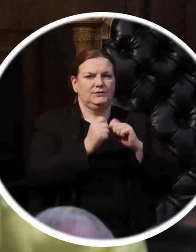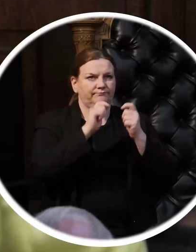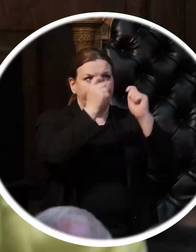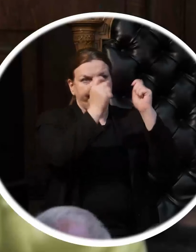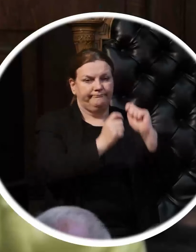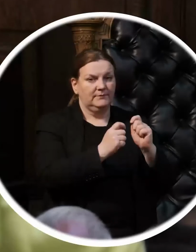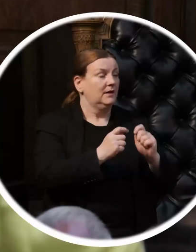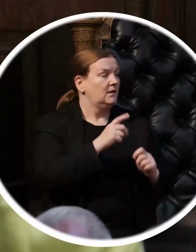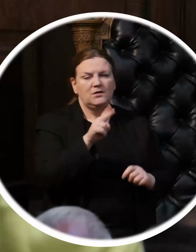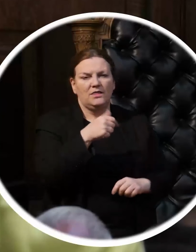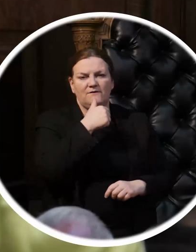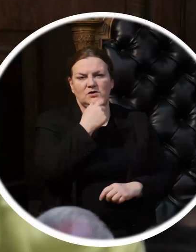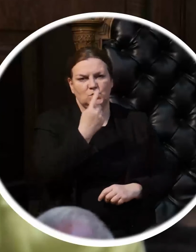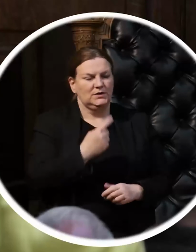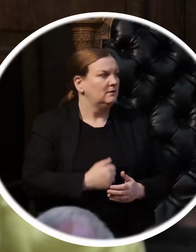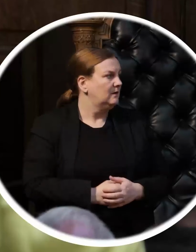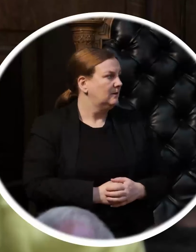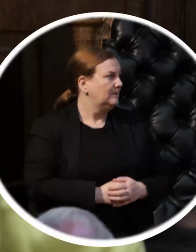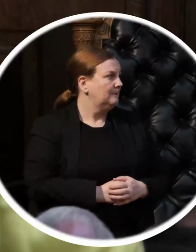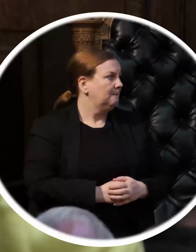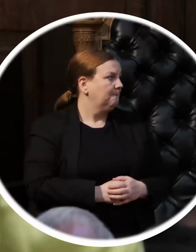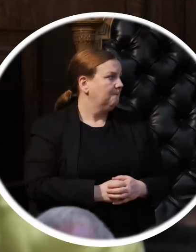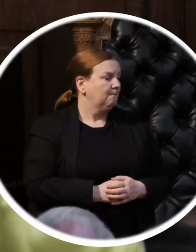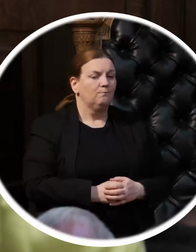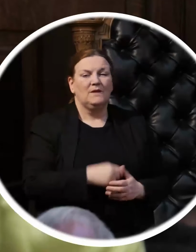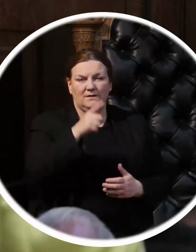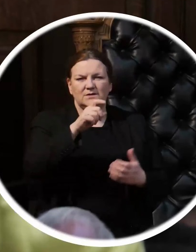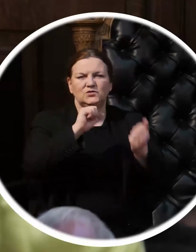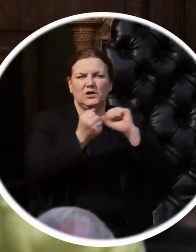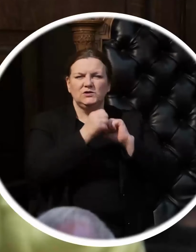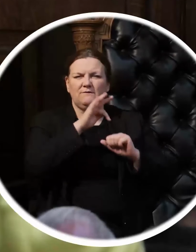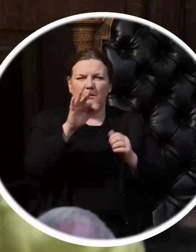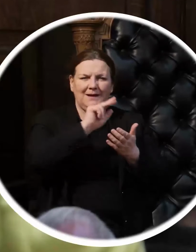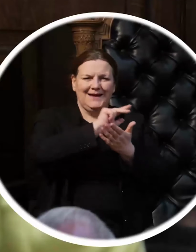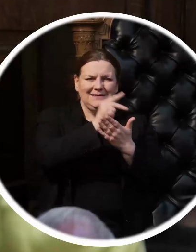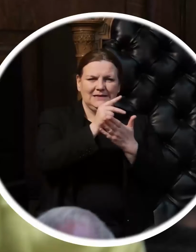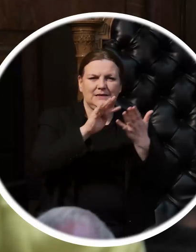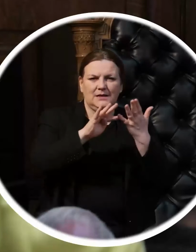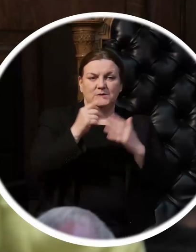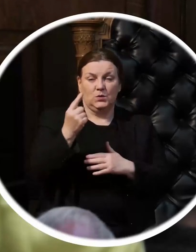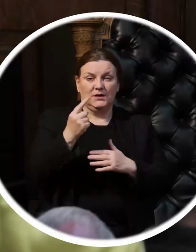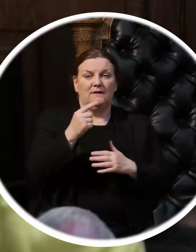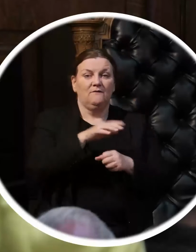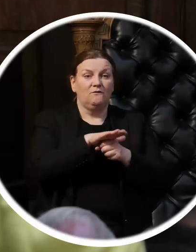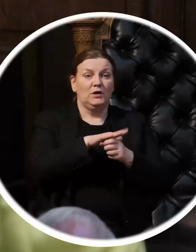This was not the original roof either, this is the replacement from 1891 and it was completely replaced when the Loop